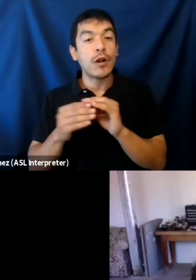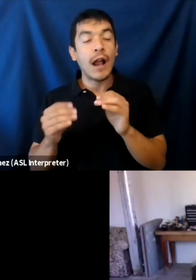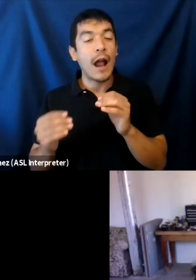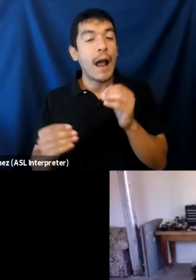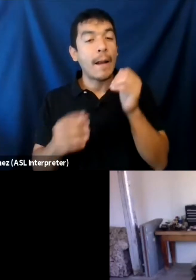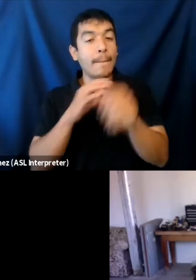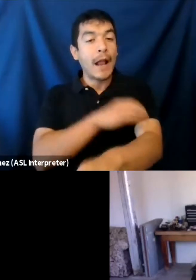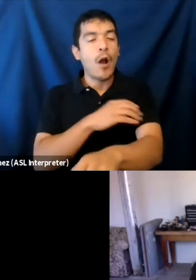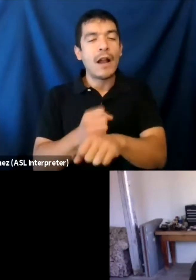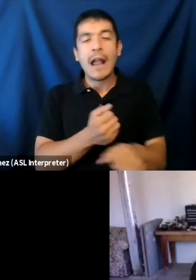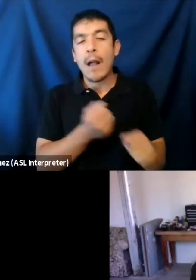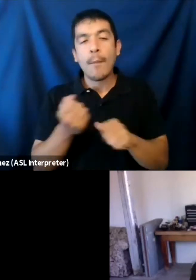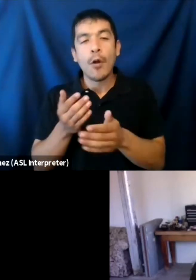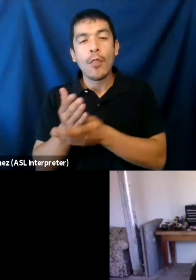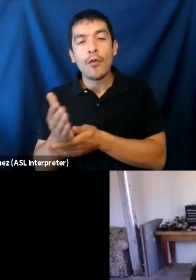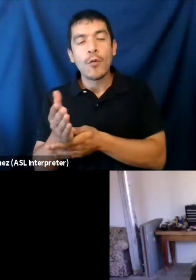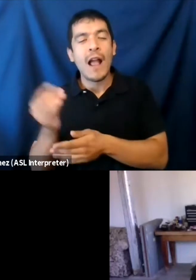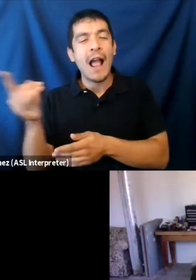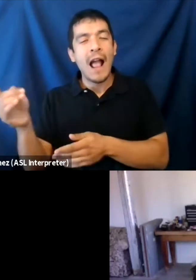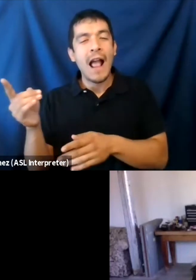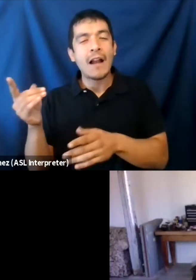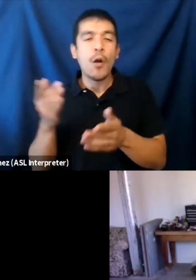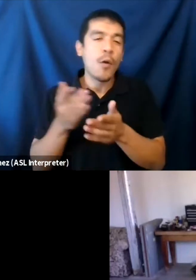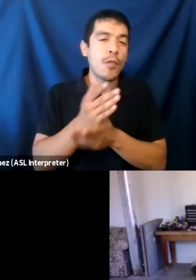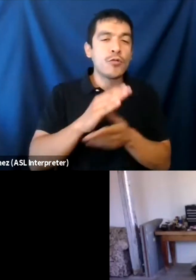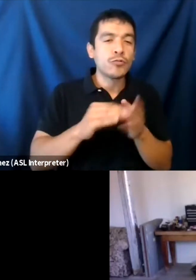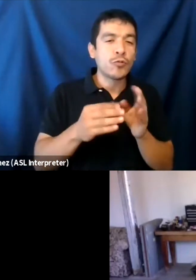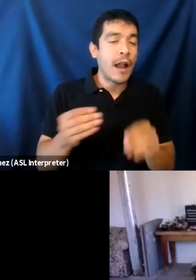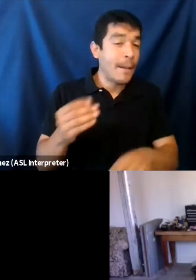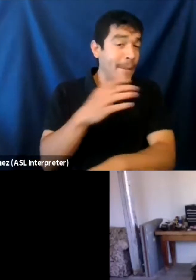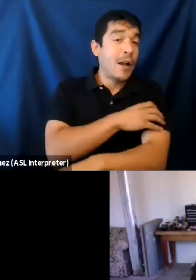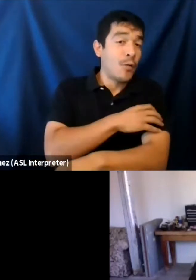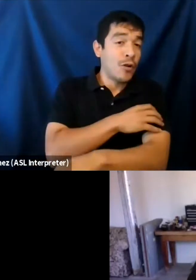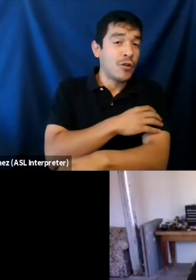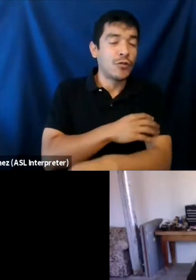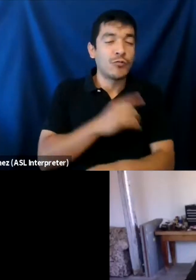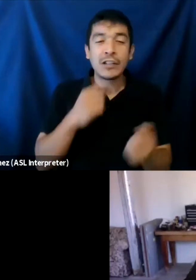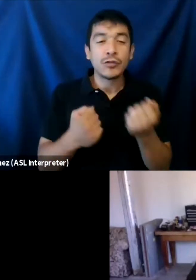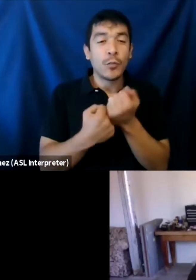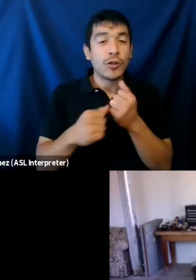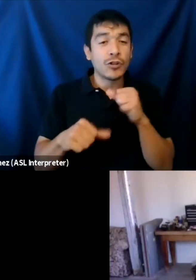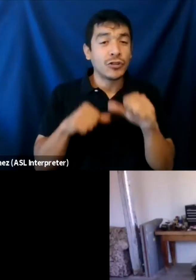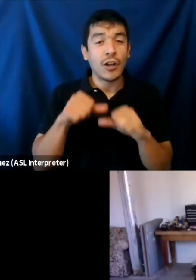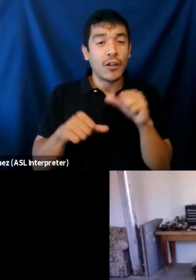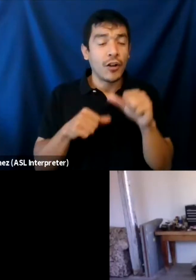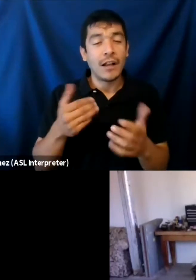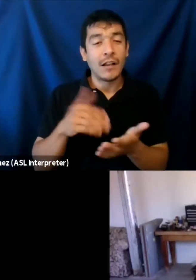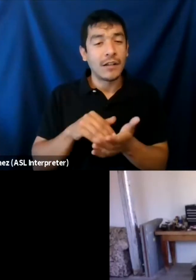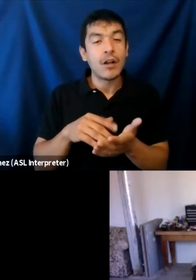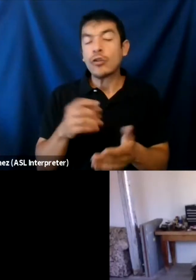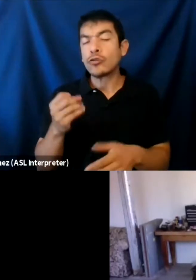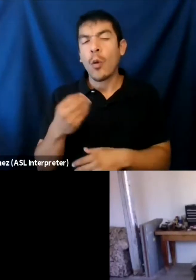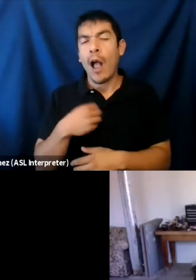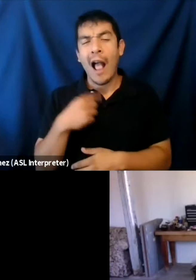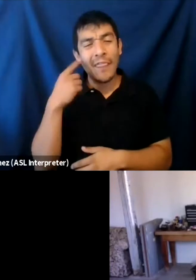and how images uphold those narratives of power. So I think that I really am always drawn to these questions.